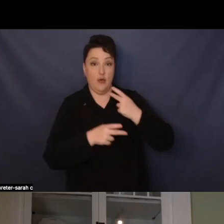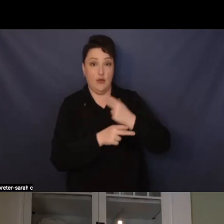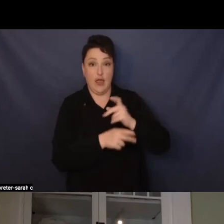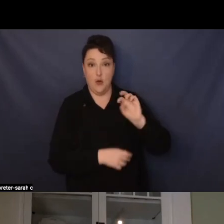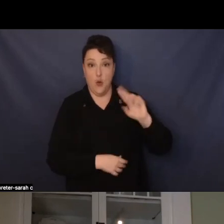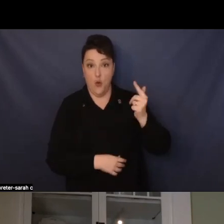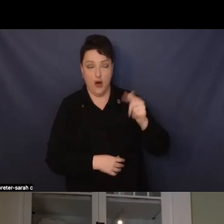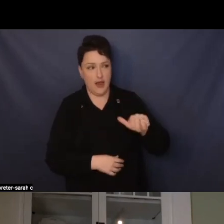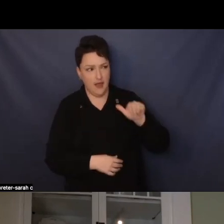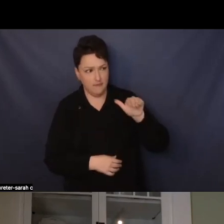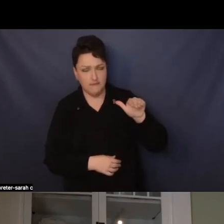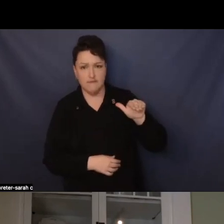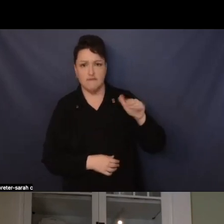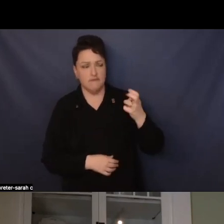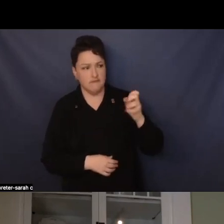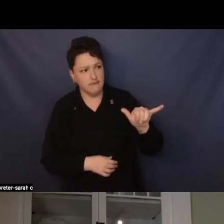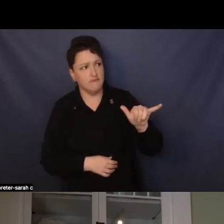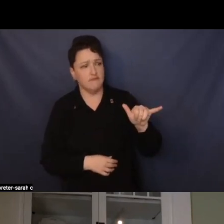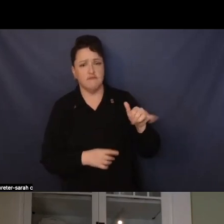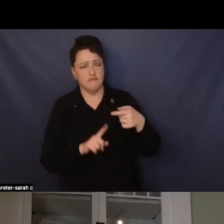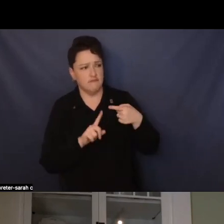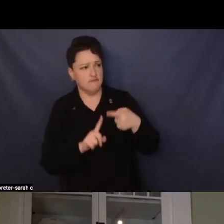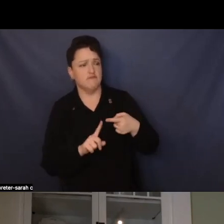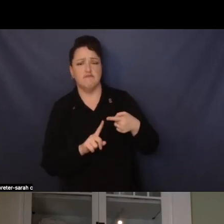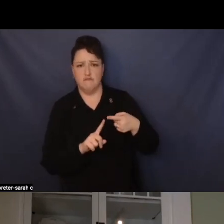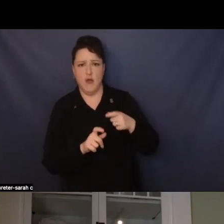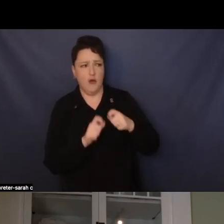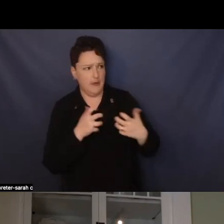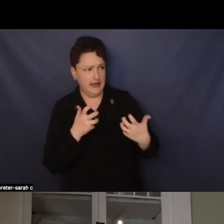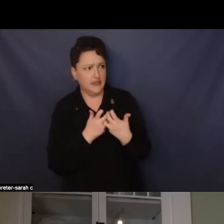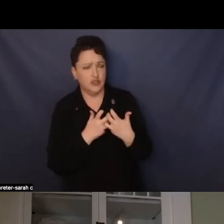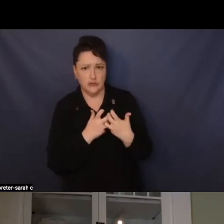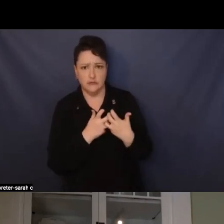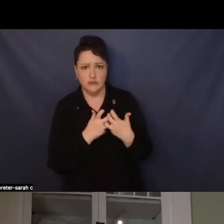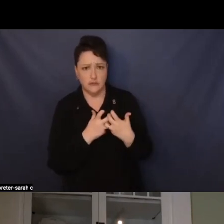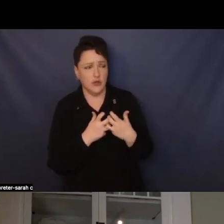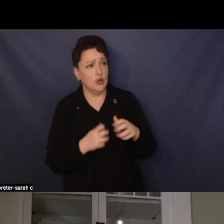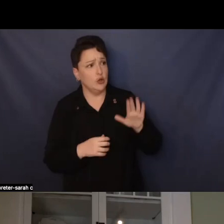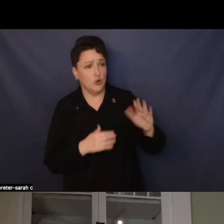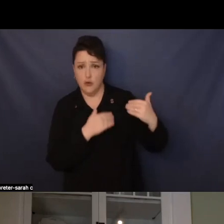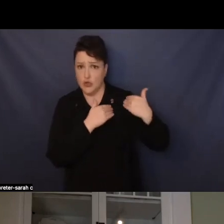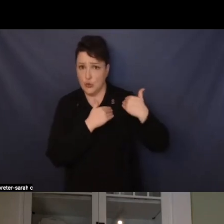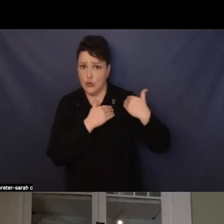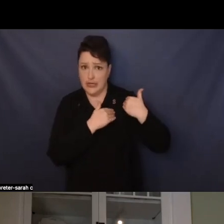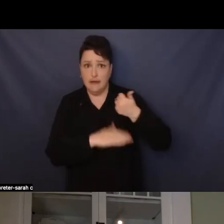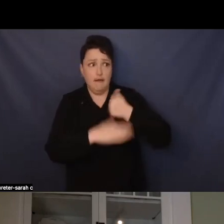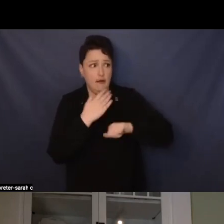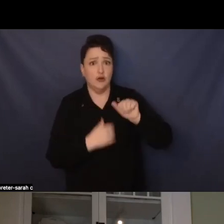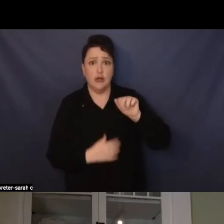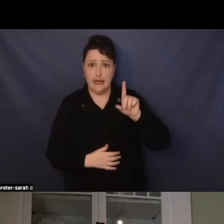tell the healthcare provider about their duties, that they have a duty under the ADA. And that they